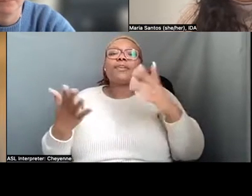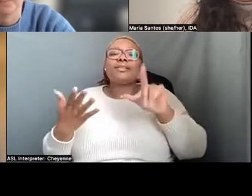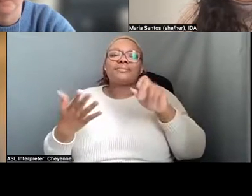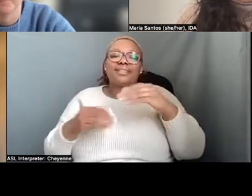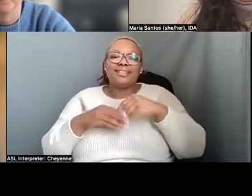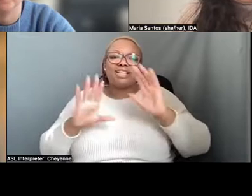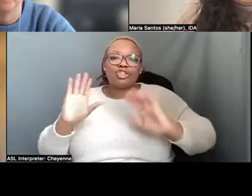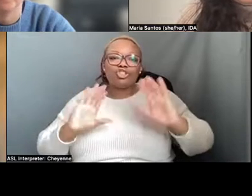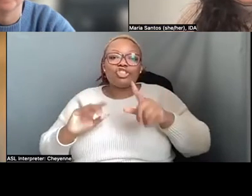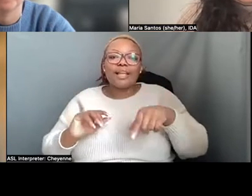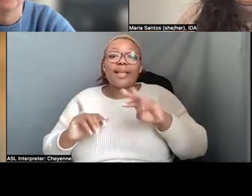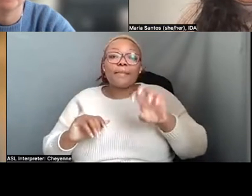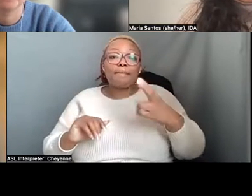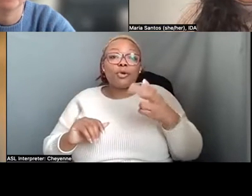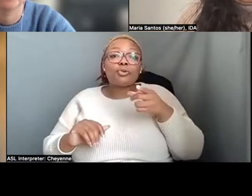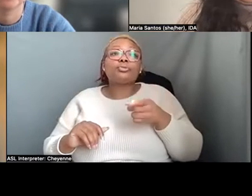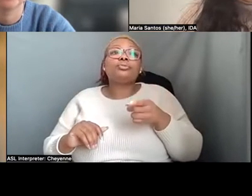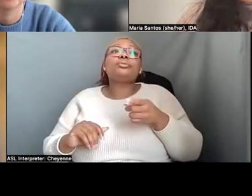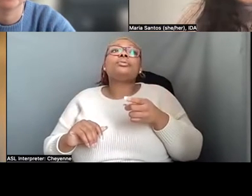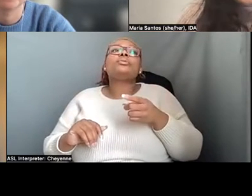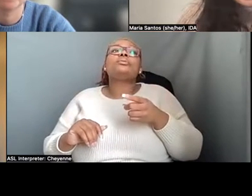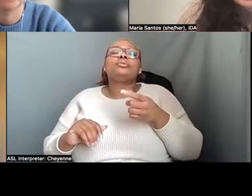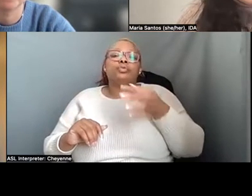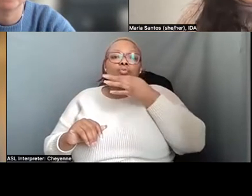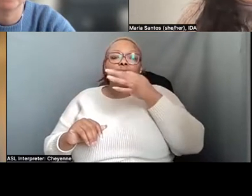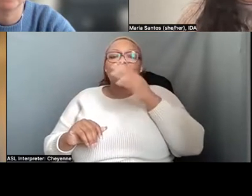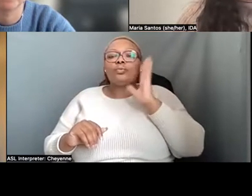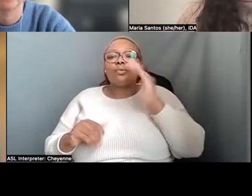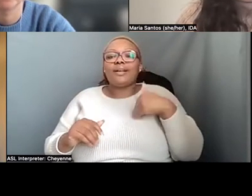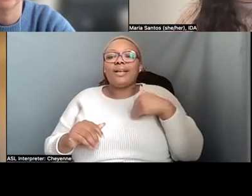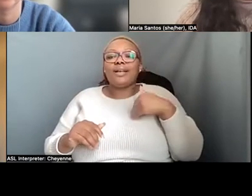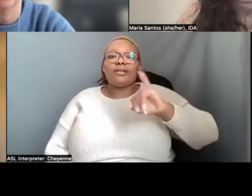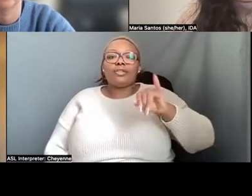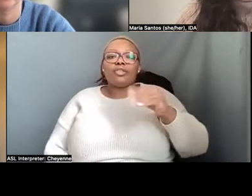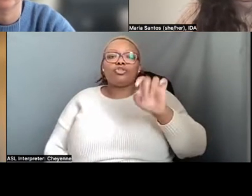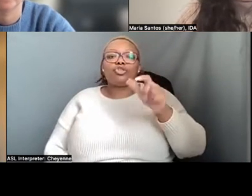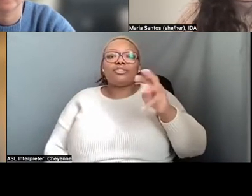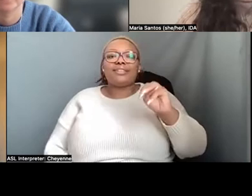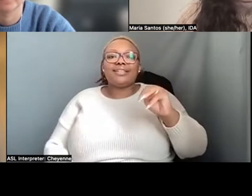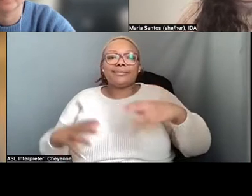In March, coming soon, we have the journalism submit. That will be an opportunity for --